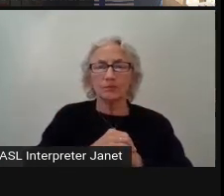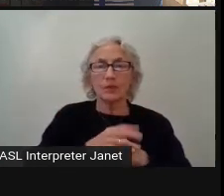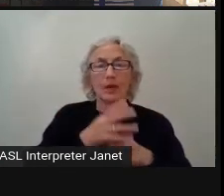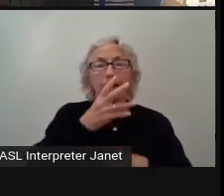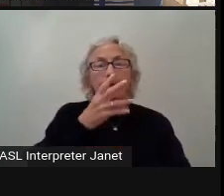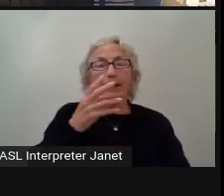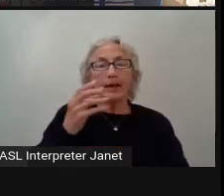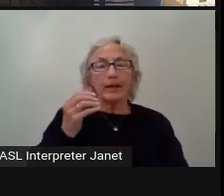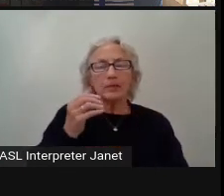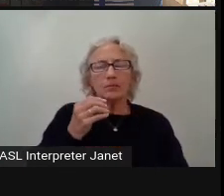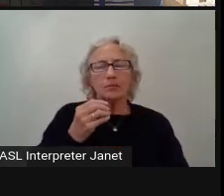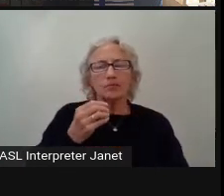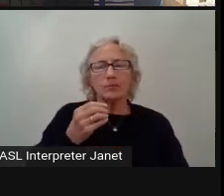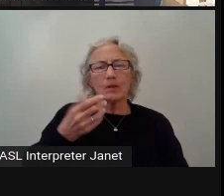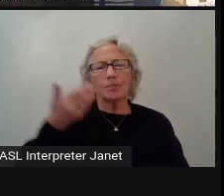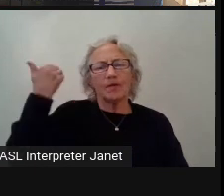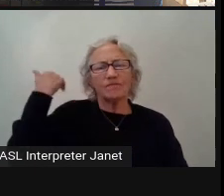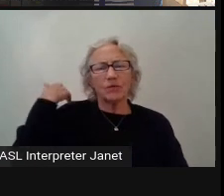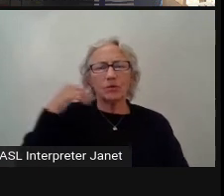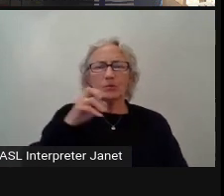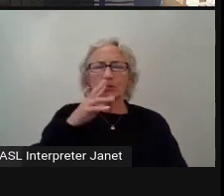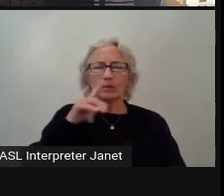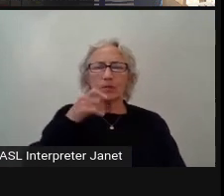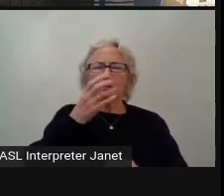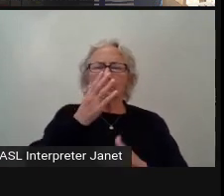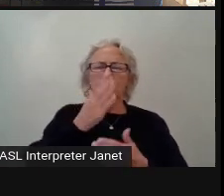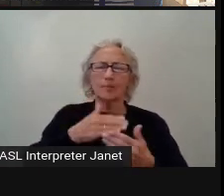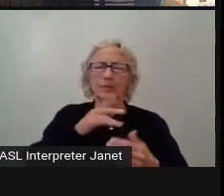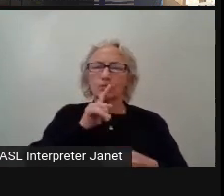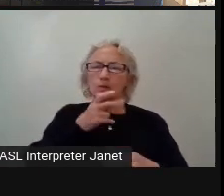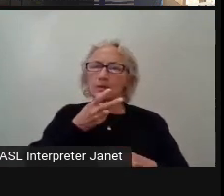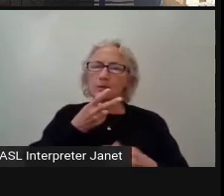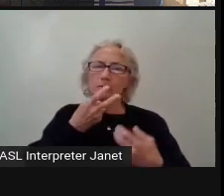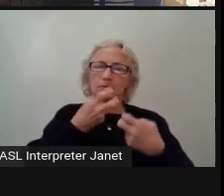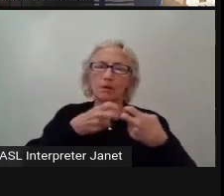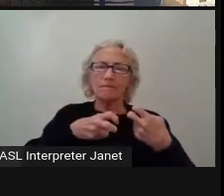Before talking about hard decisions we made, I forgot to mention